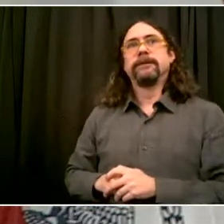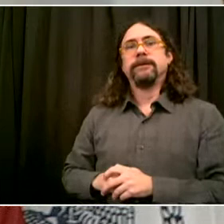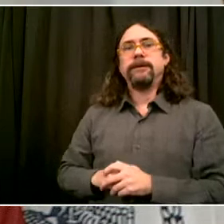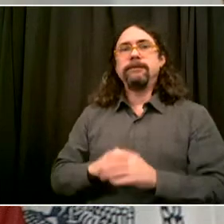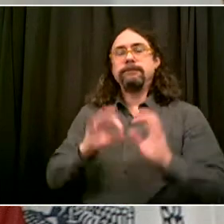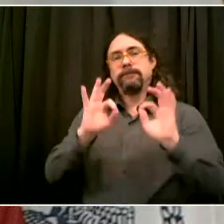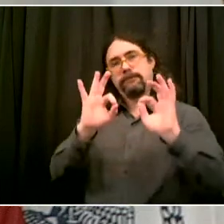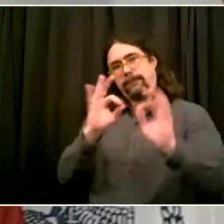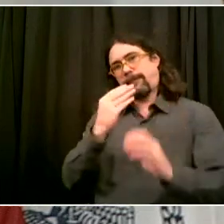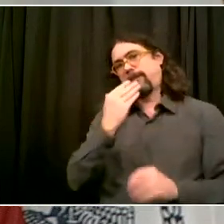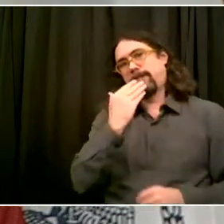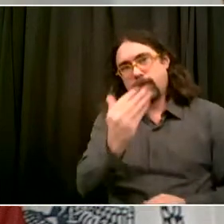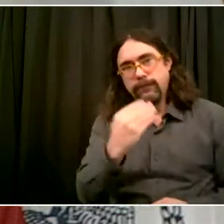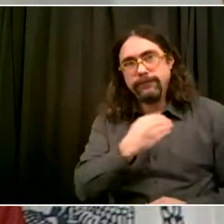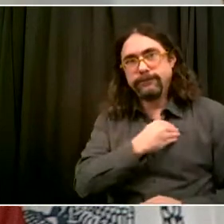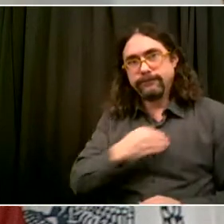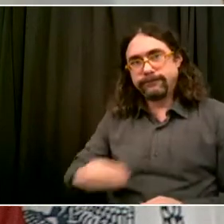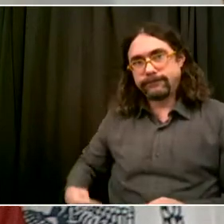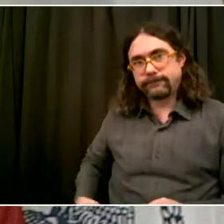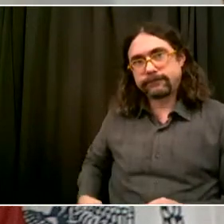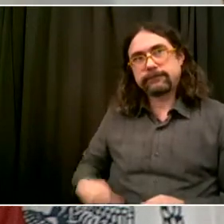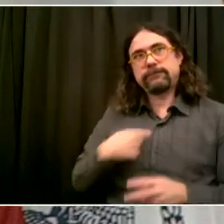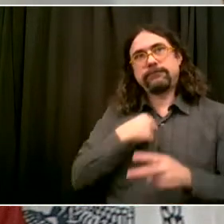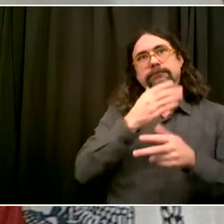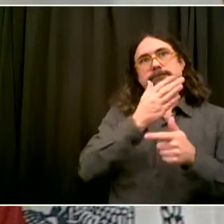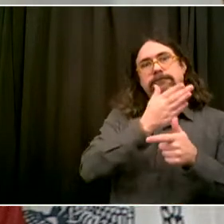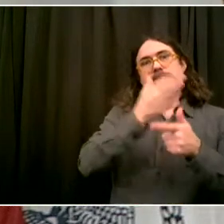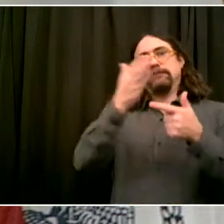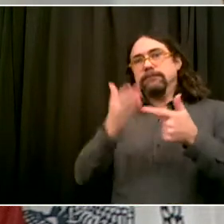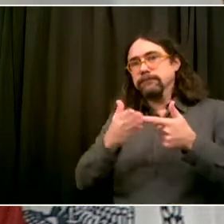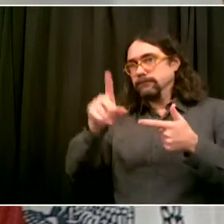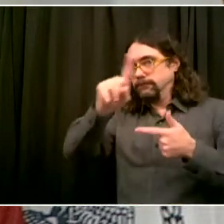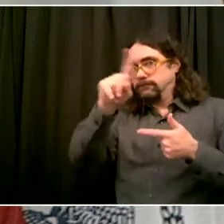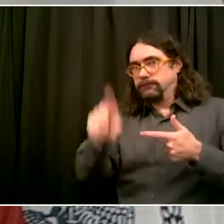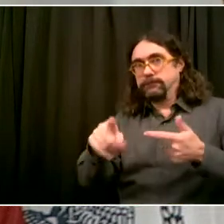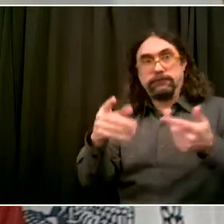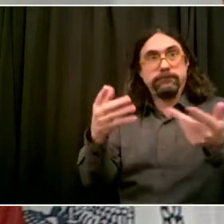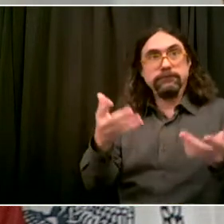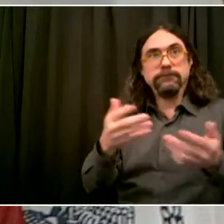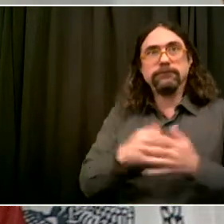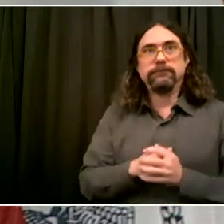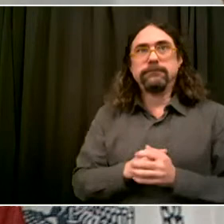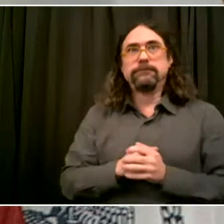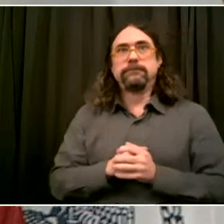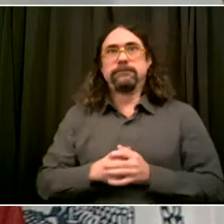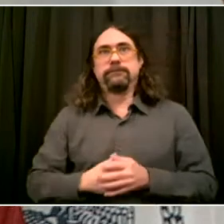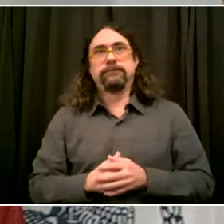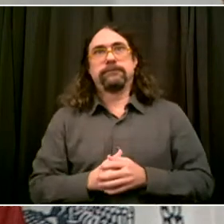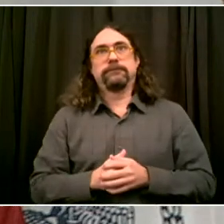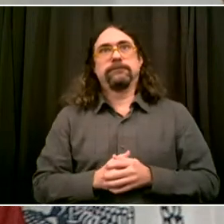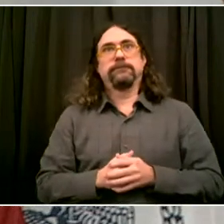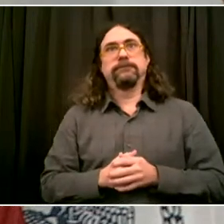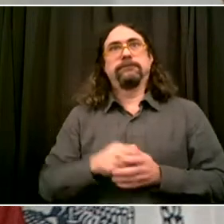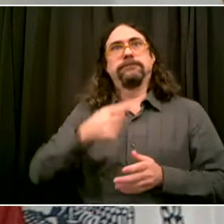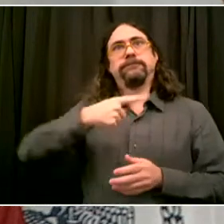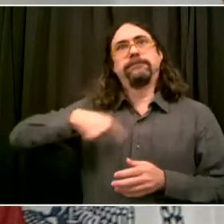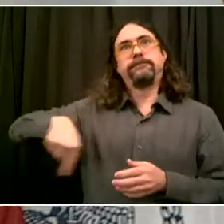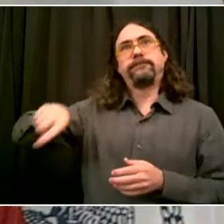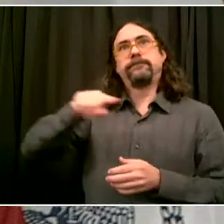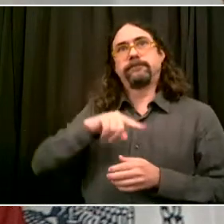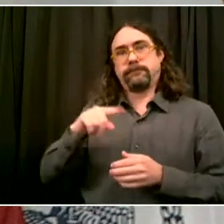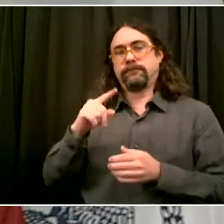EVERYONE INVOLVED.